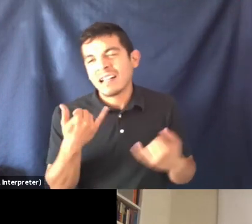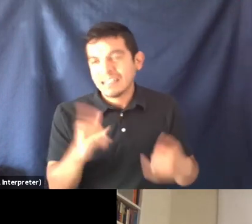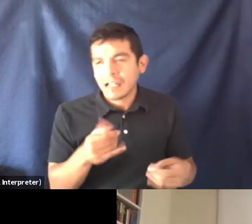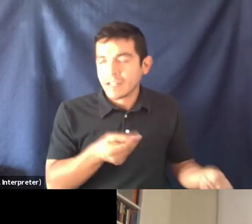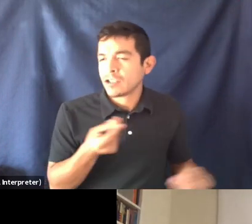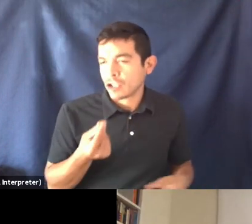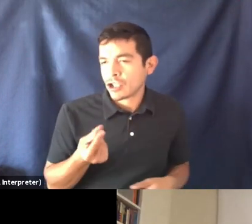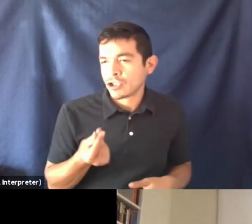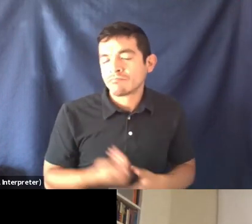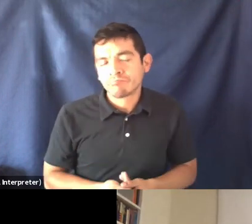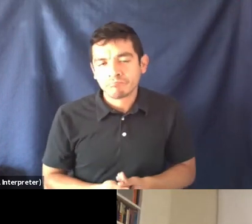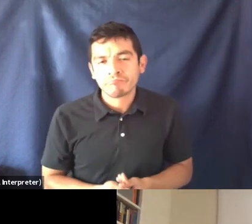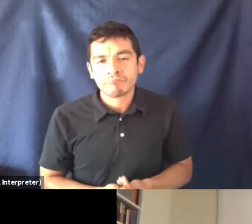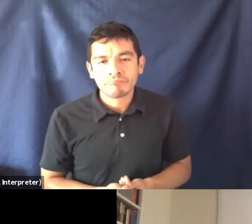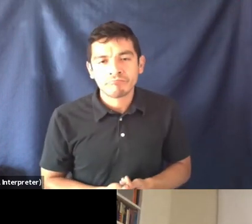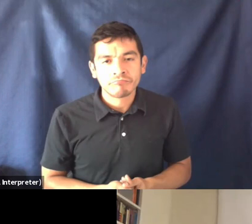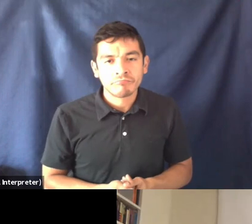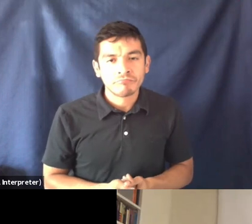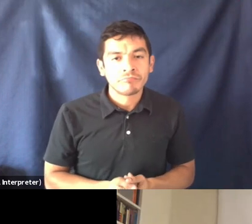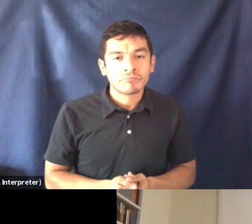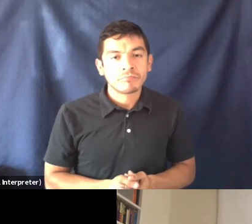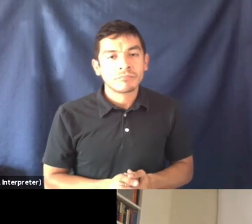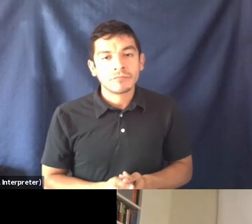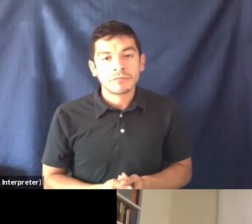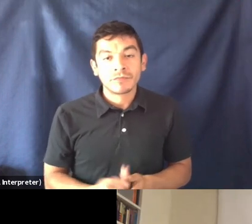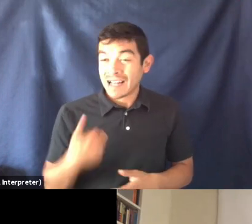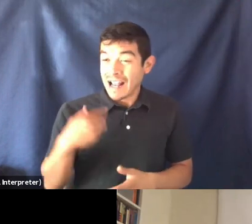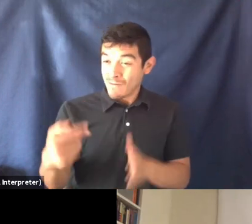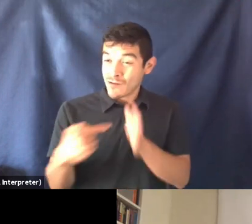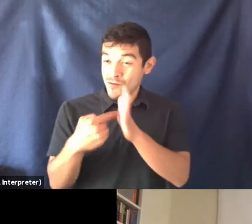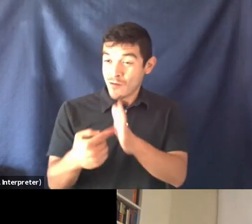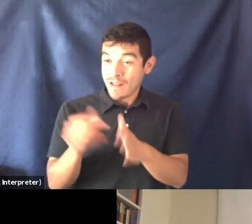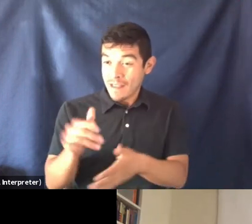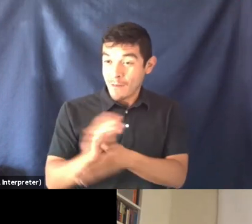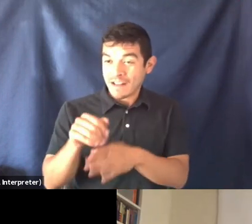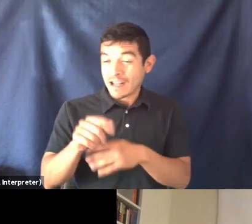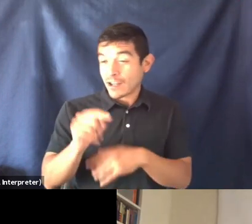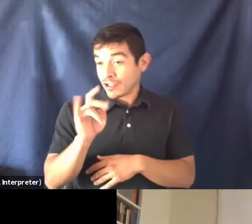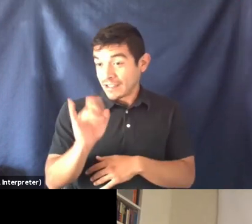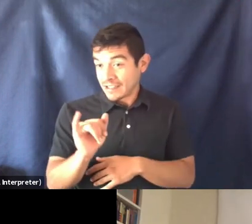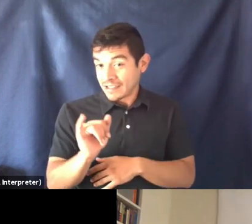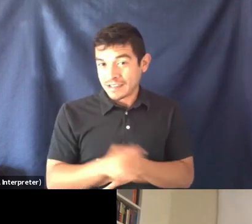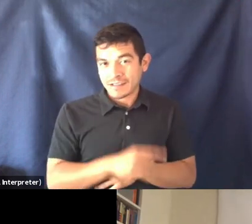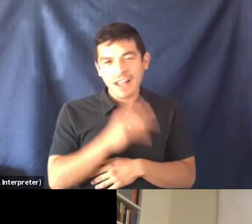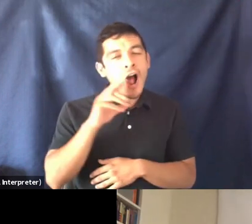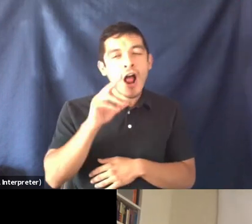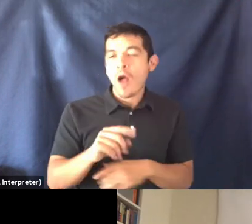That's good to hear, yeah. Have you shown the film in Turkey? No, but it is playing at the Istanbul Independent